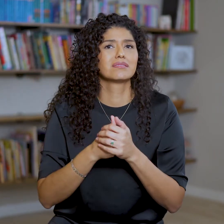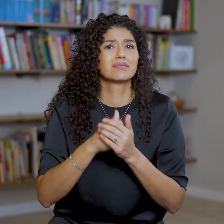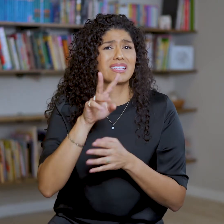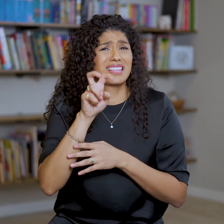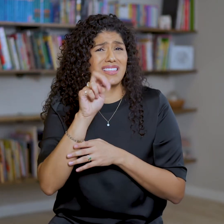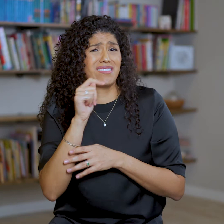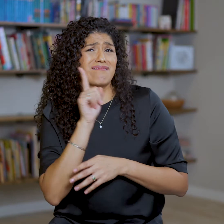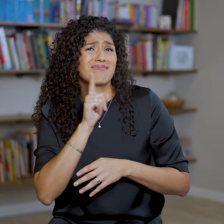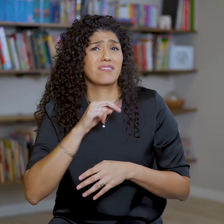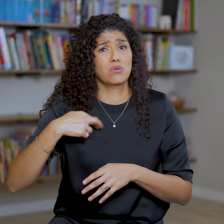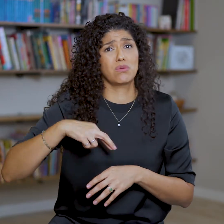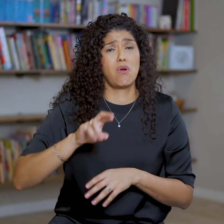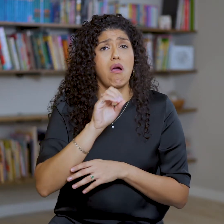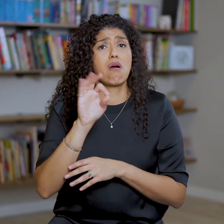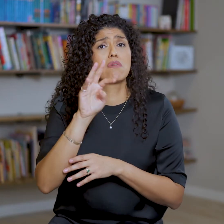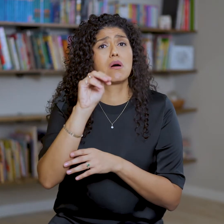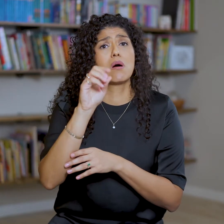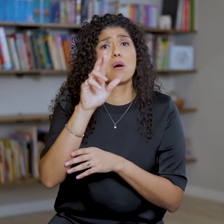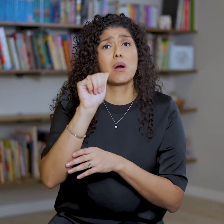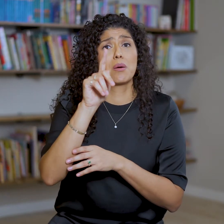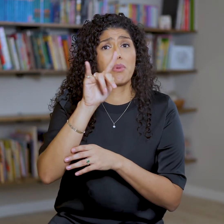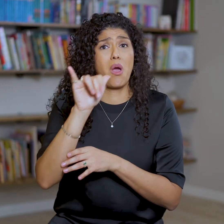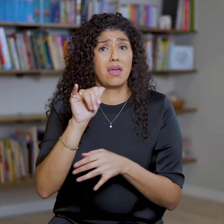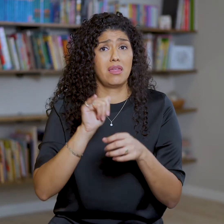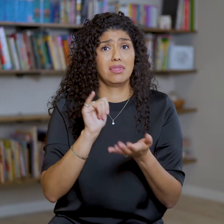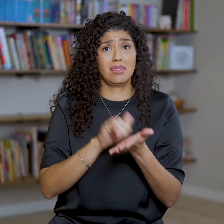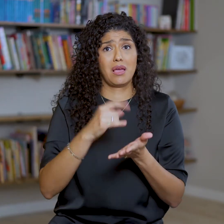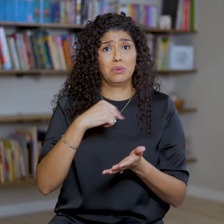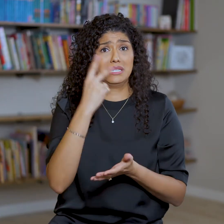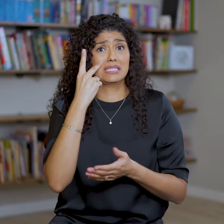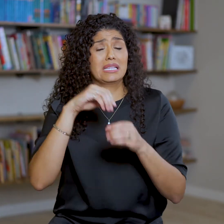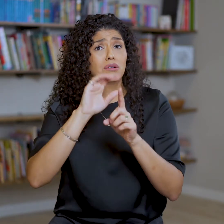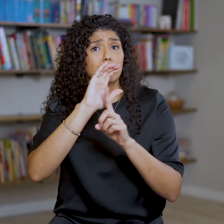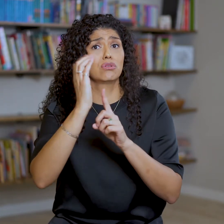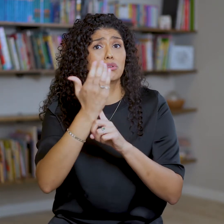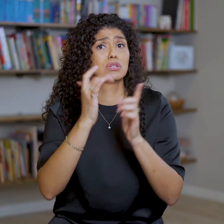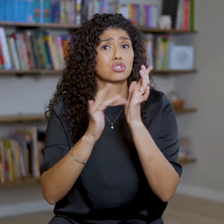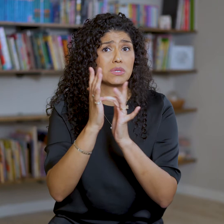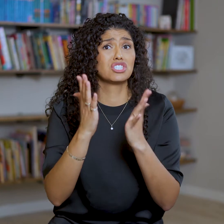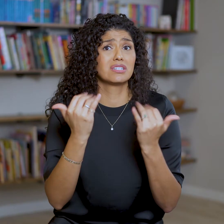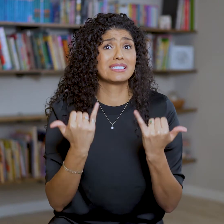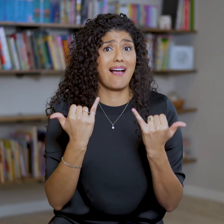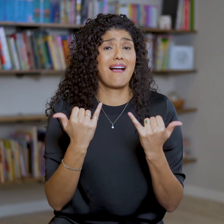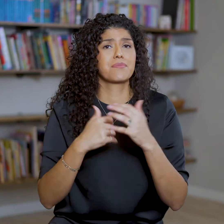even the false religion of morality that we see in cultural Christianity today.